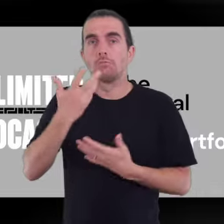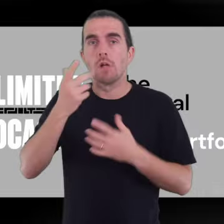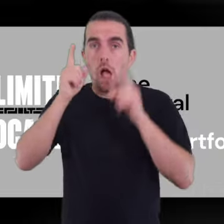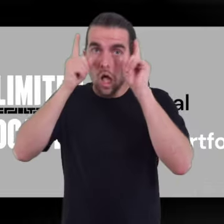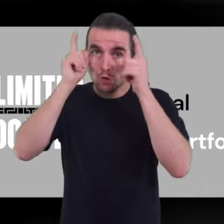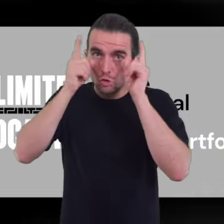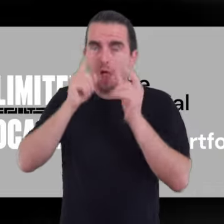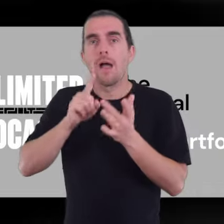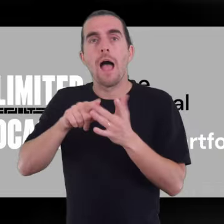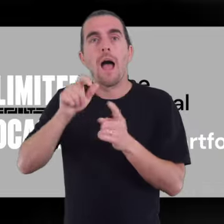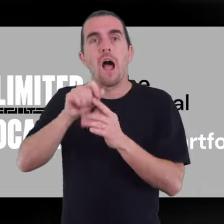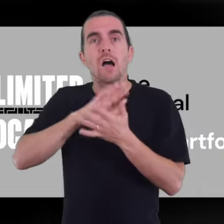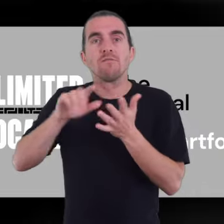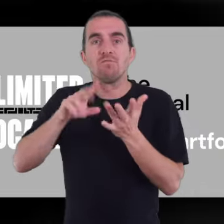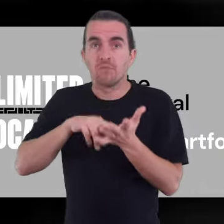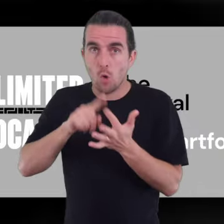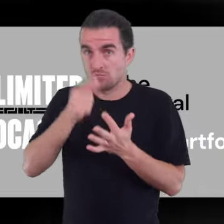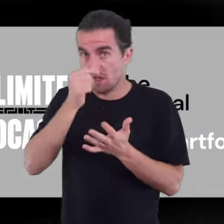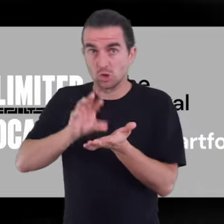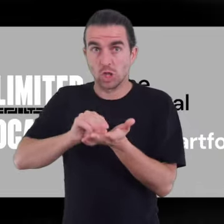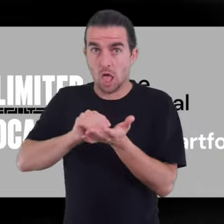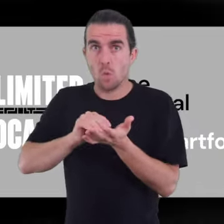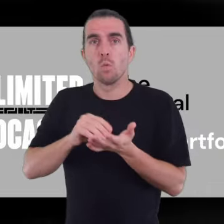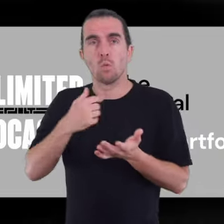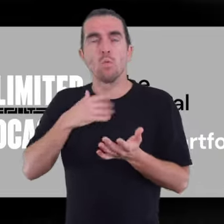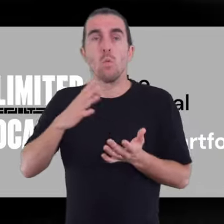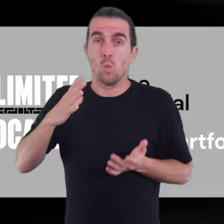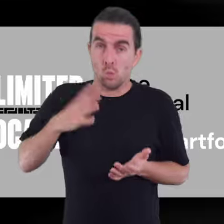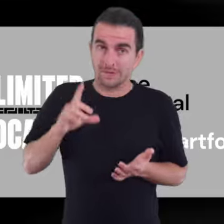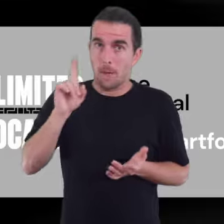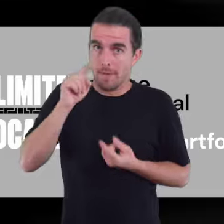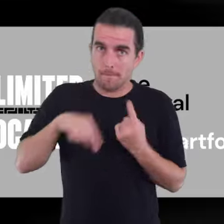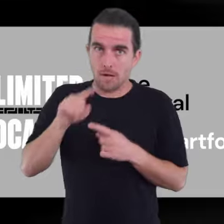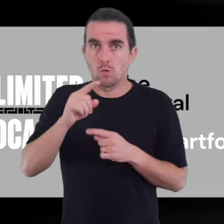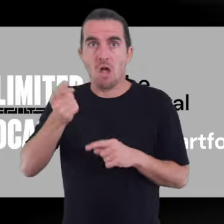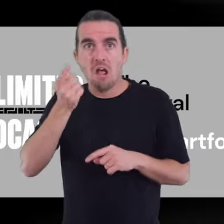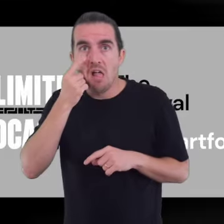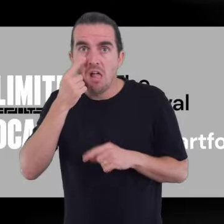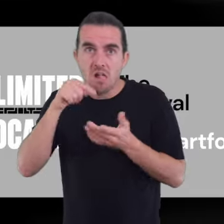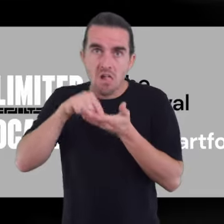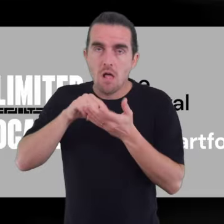on any mobile phone, Android, iPhone. I specifically want people to be able to explore this within their own comforts.